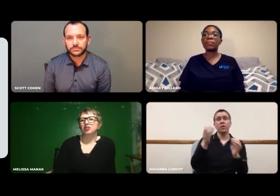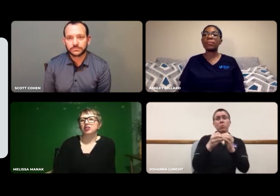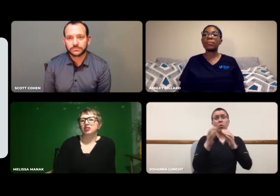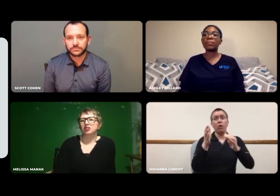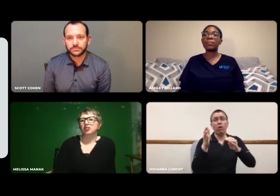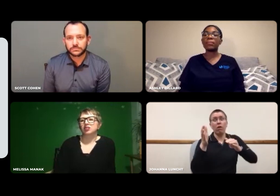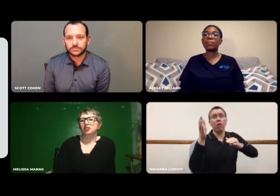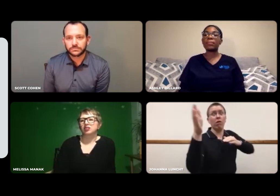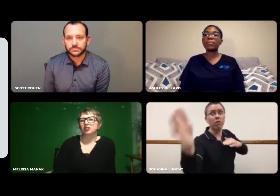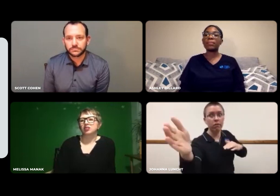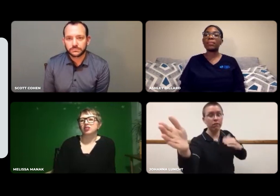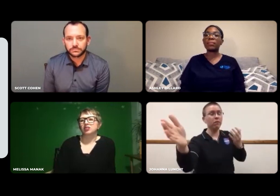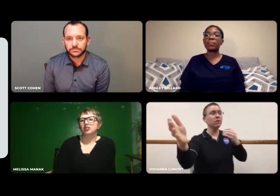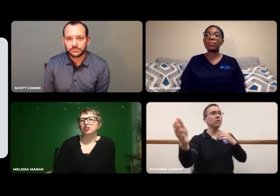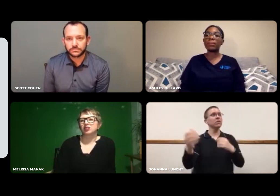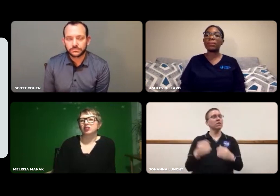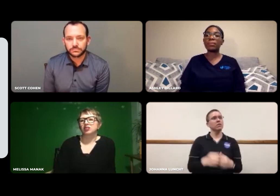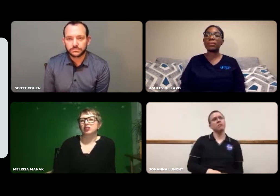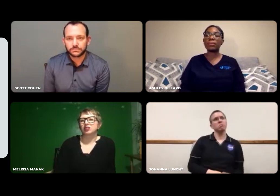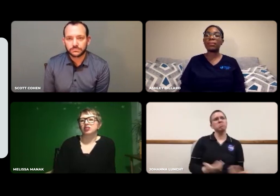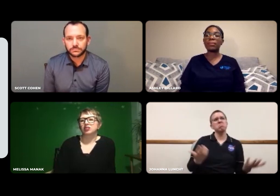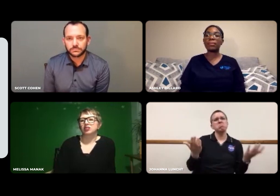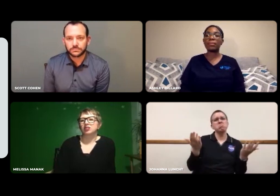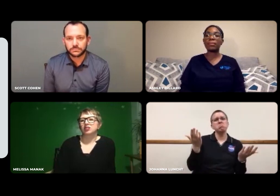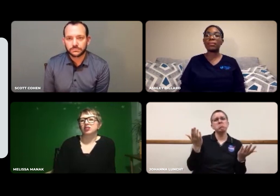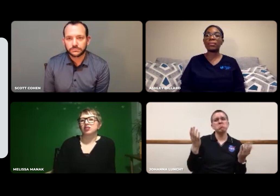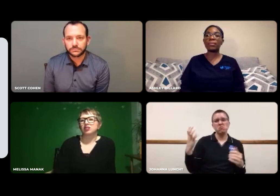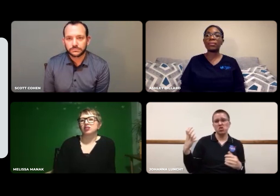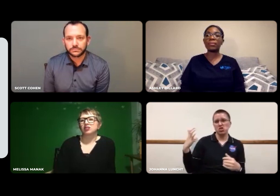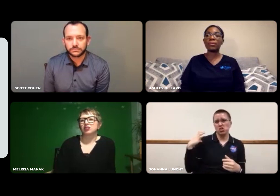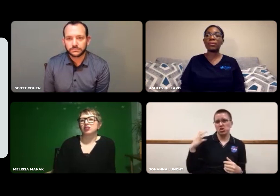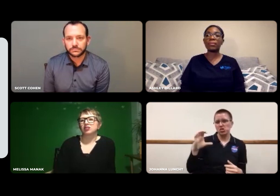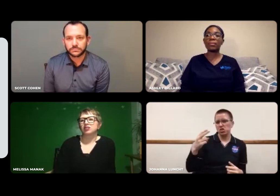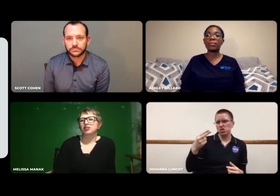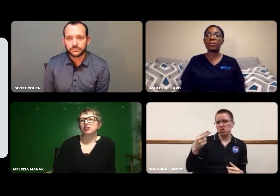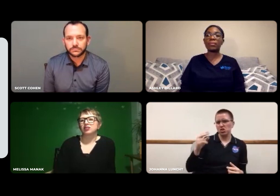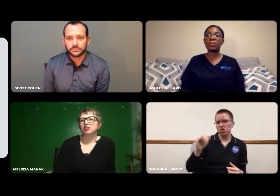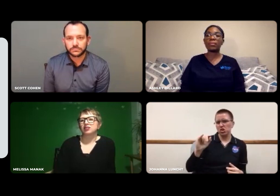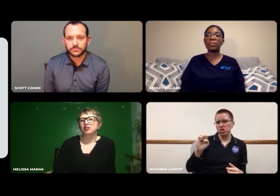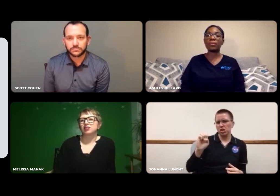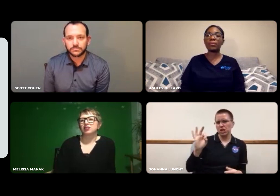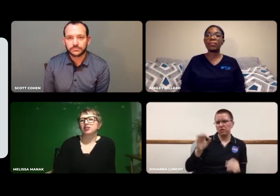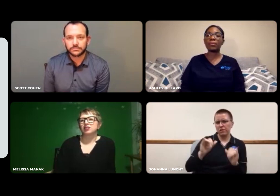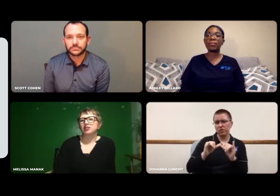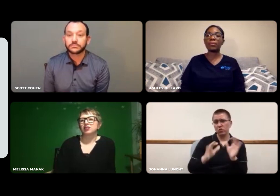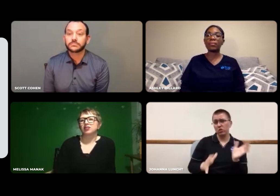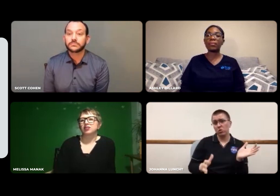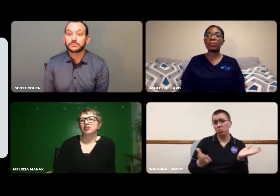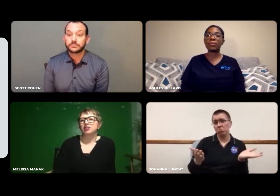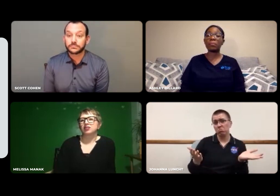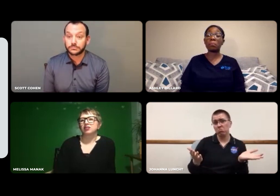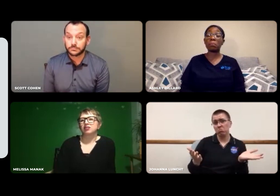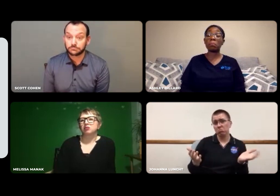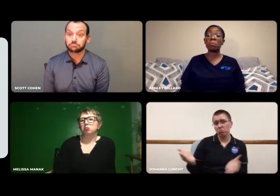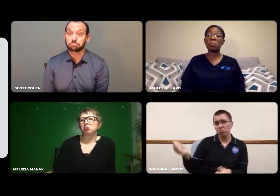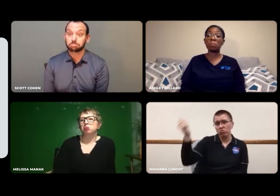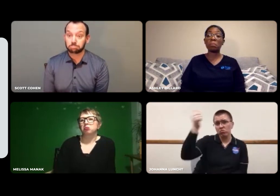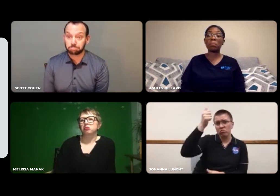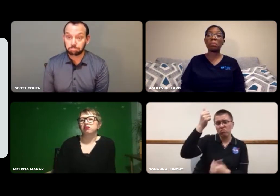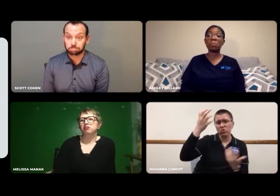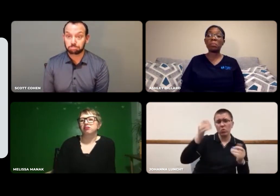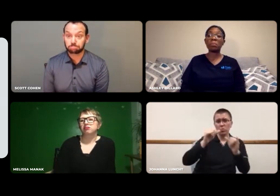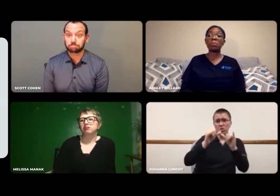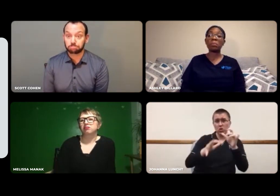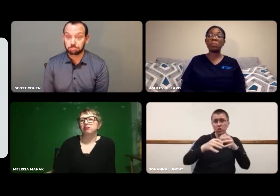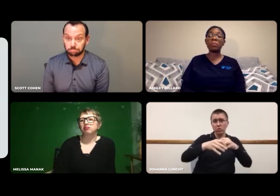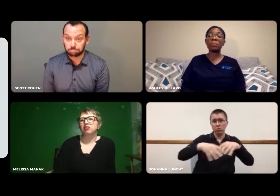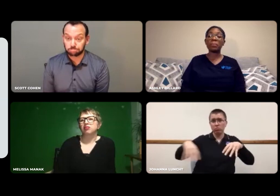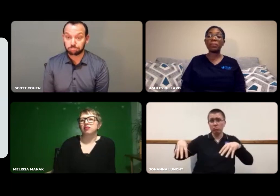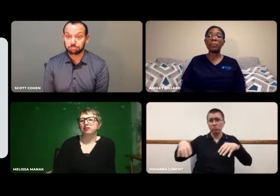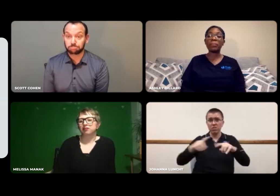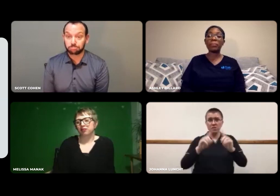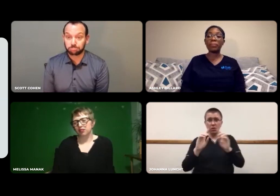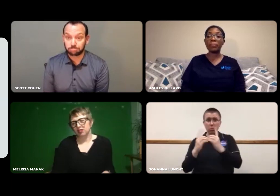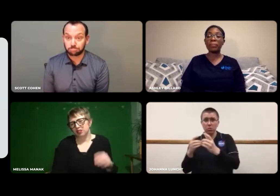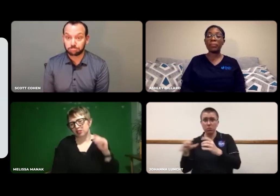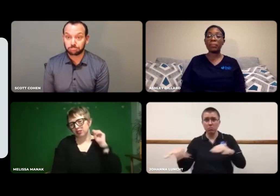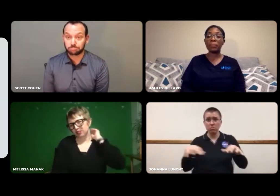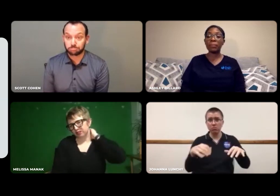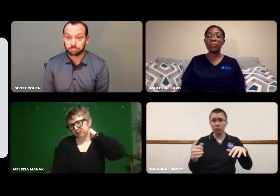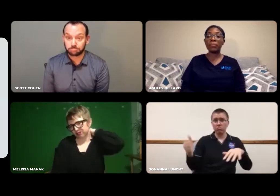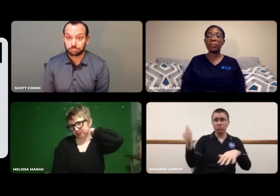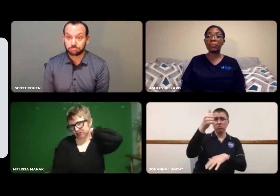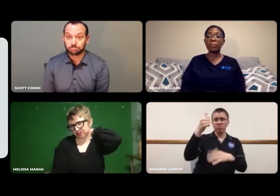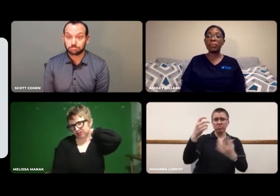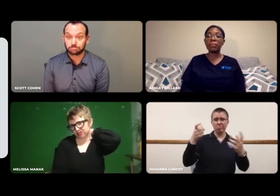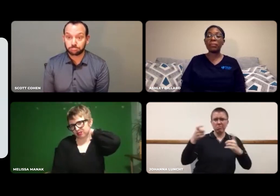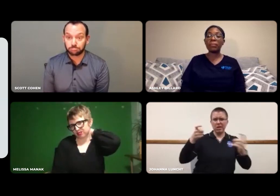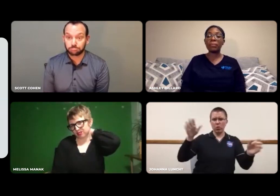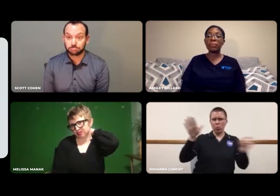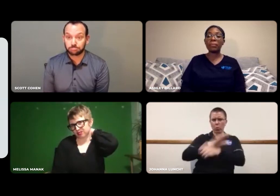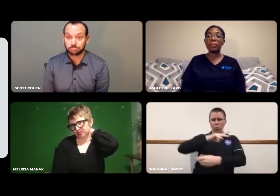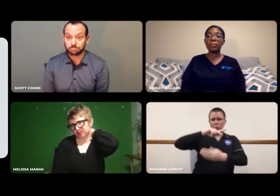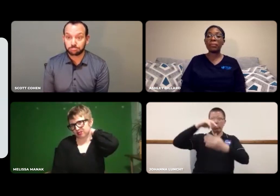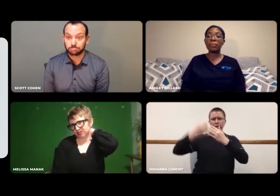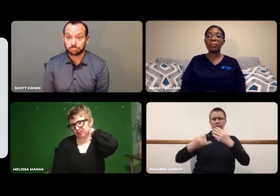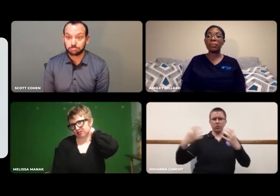Beyond that, maybe become a Chief Engineer, have a room of engineers under me.